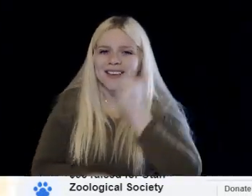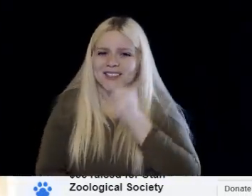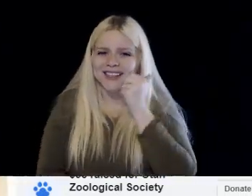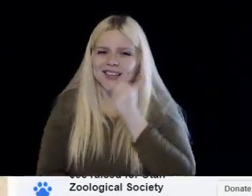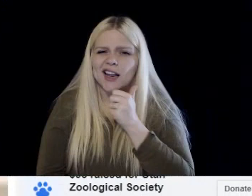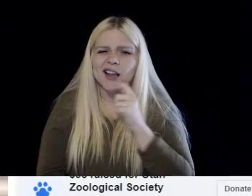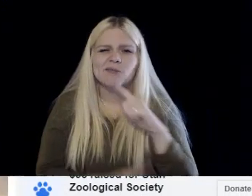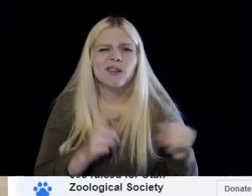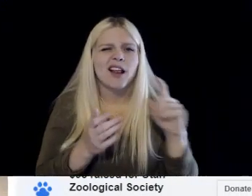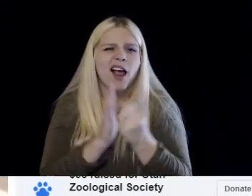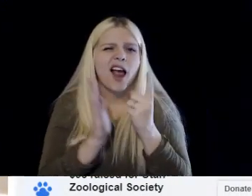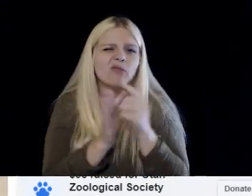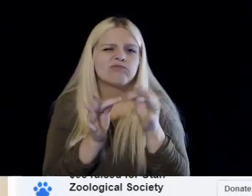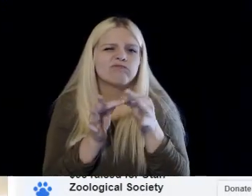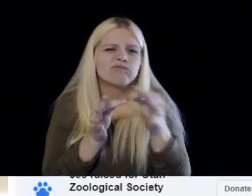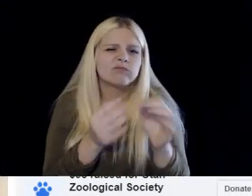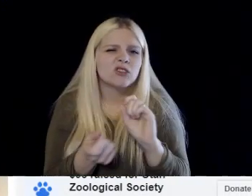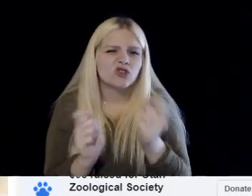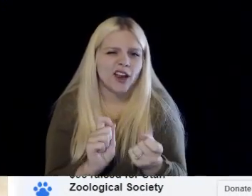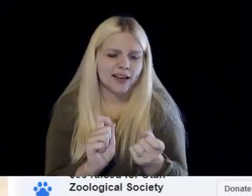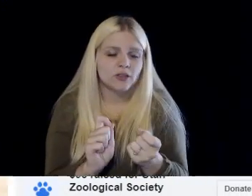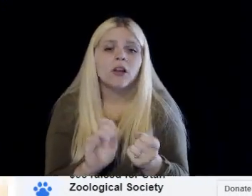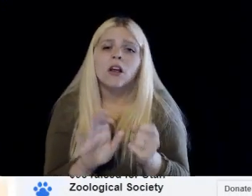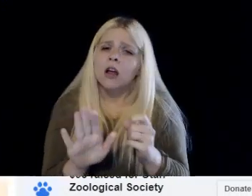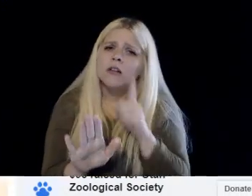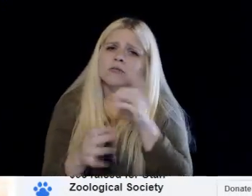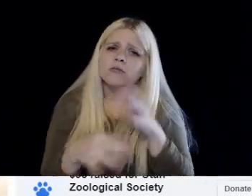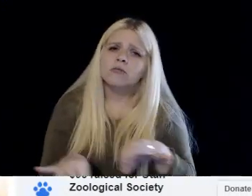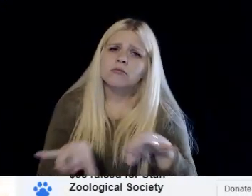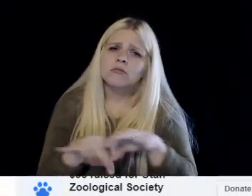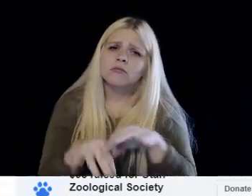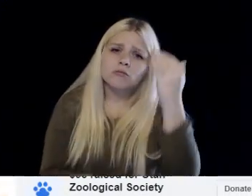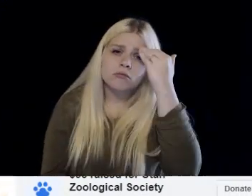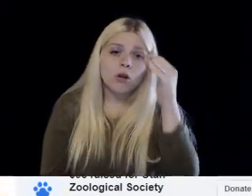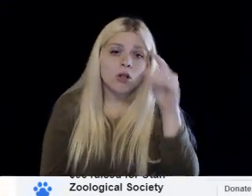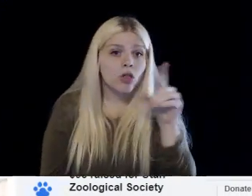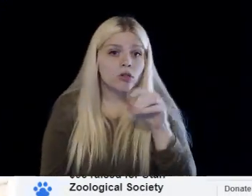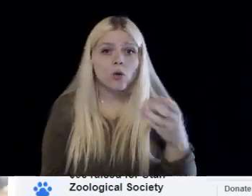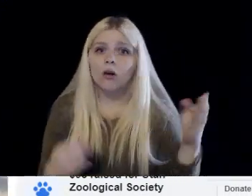Erica: Just shifted it. You guys, it's important to know the zoo closed- but we still have all these animals that we